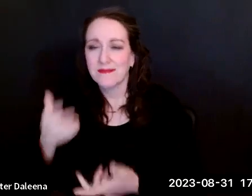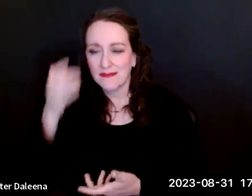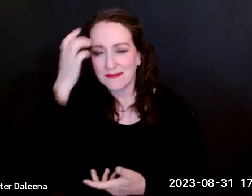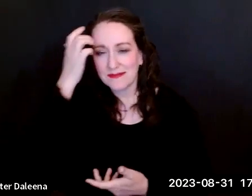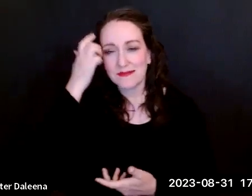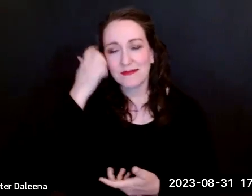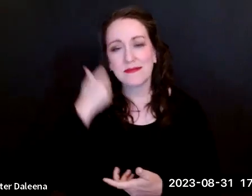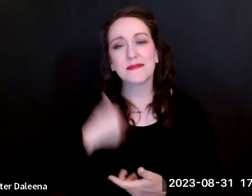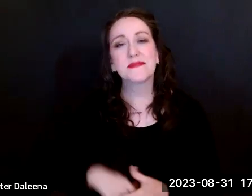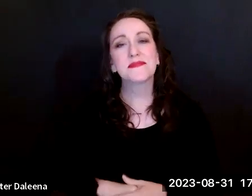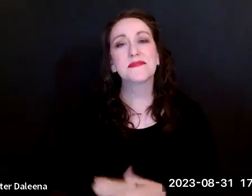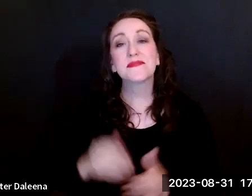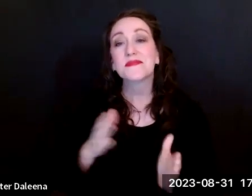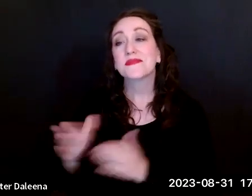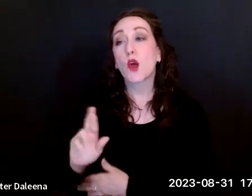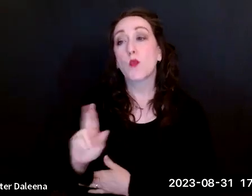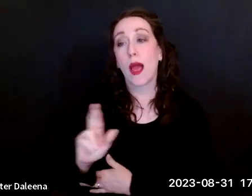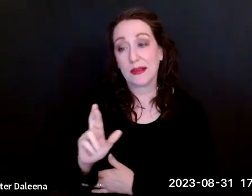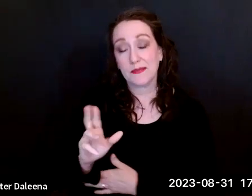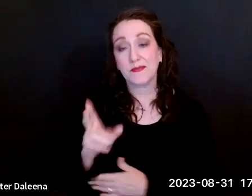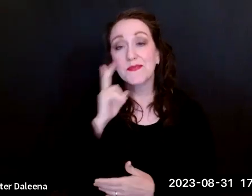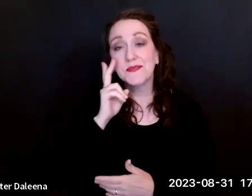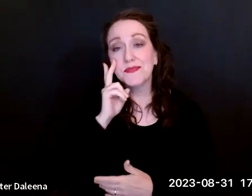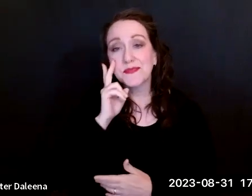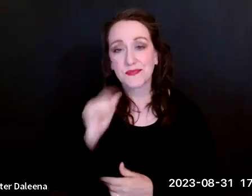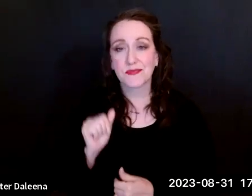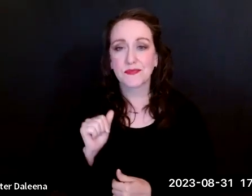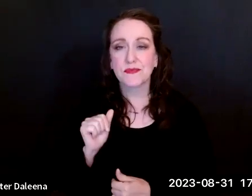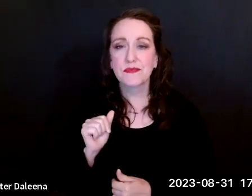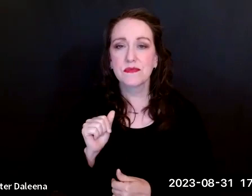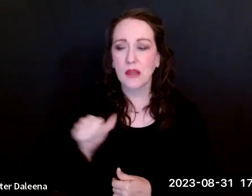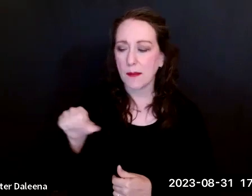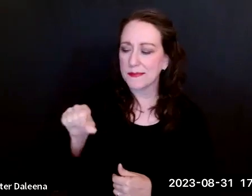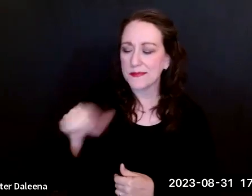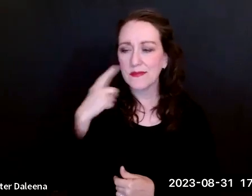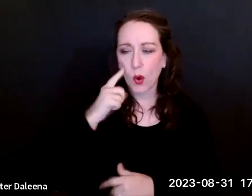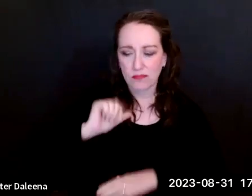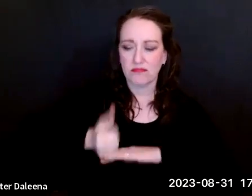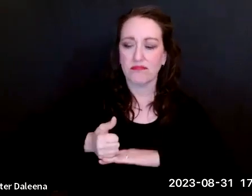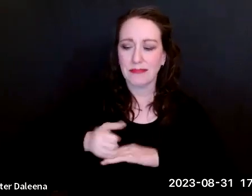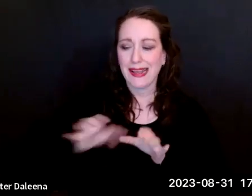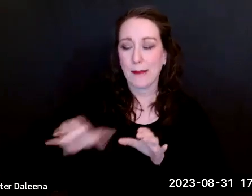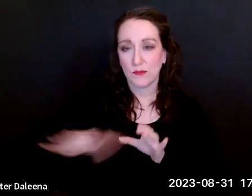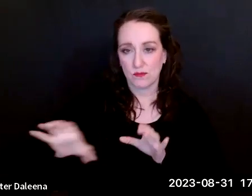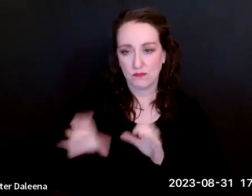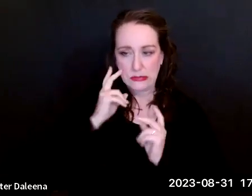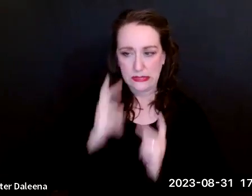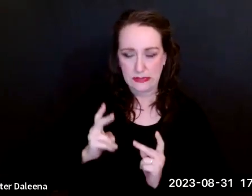and then on the right you should have a button here to enable closed captions and then there